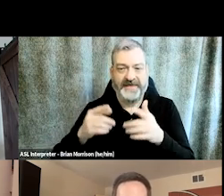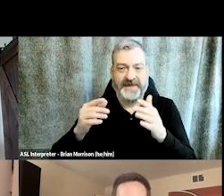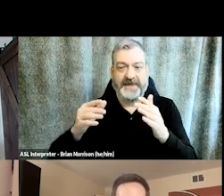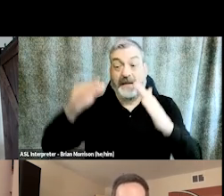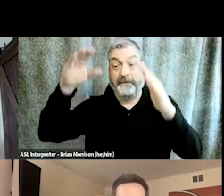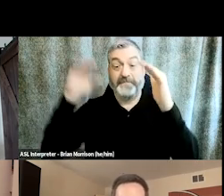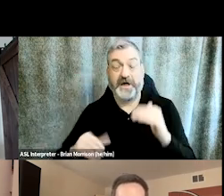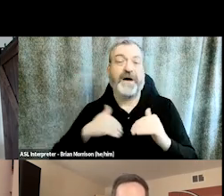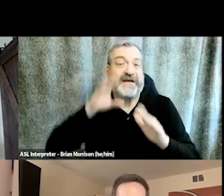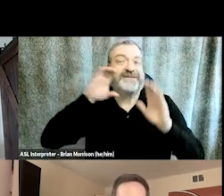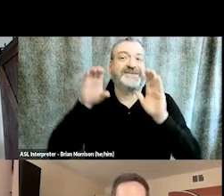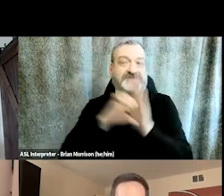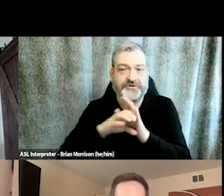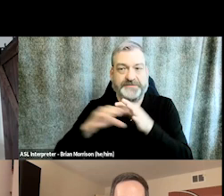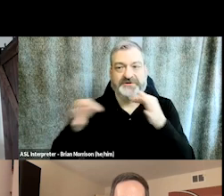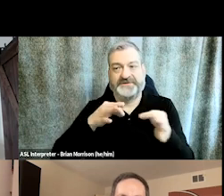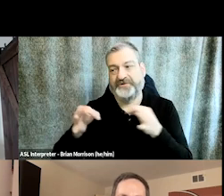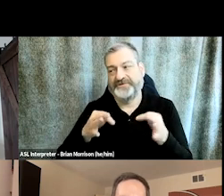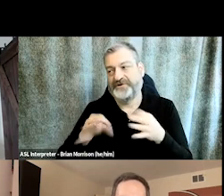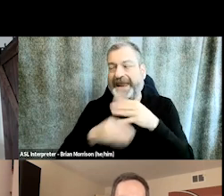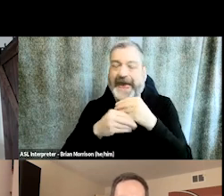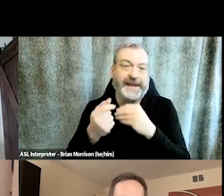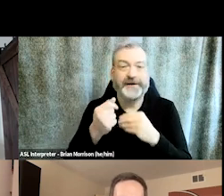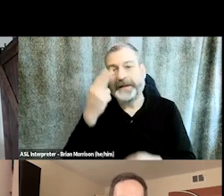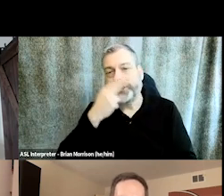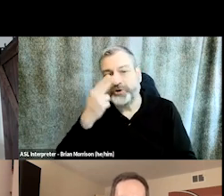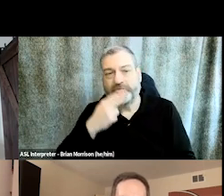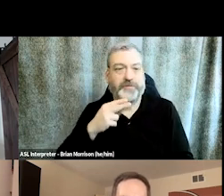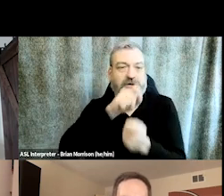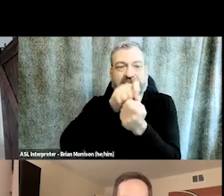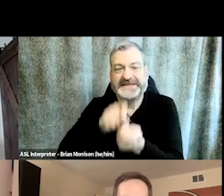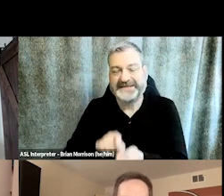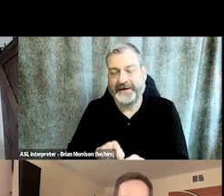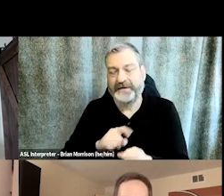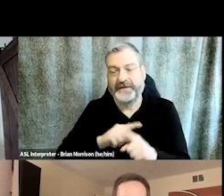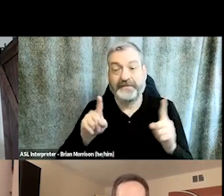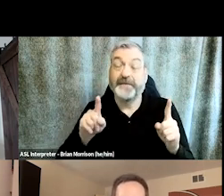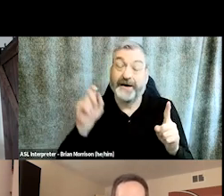a little bit more humor, a bit more detail, but yeah, exactly. I find that that's a little bit fun.